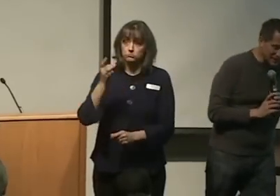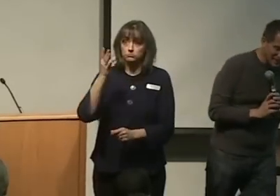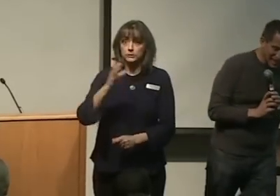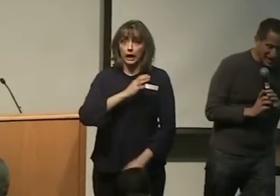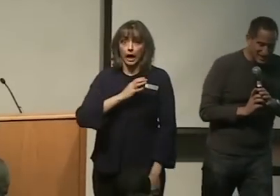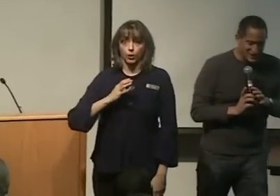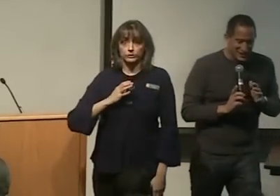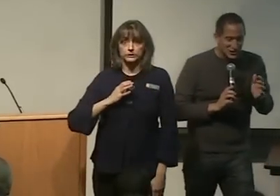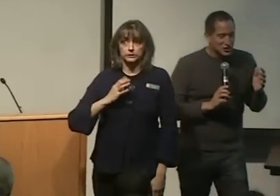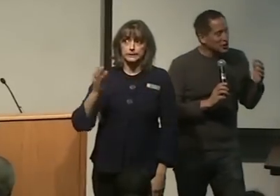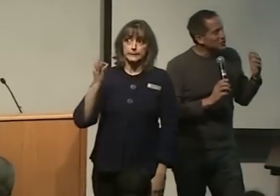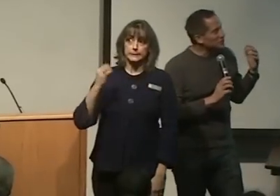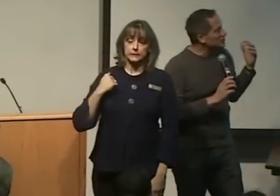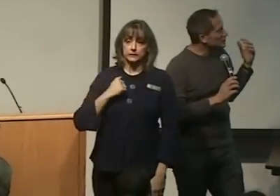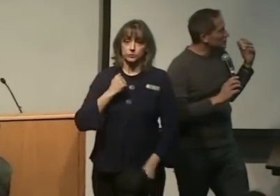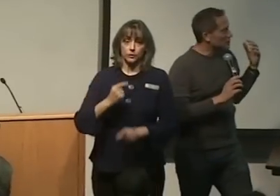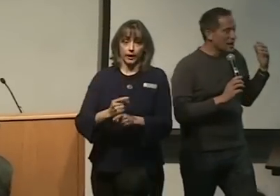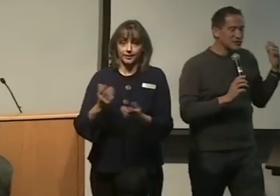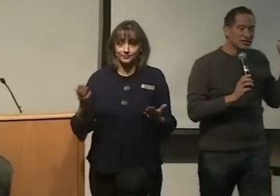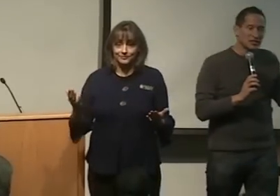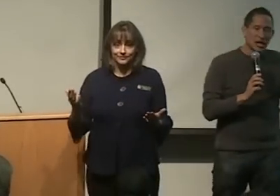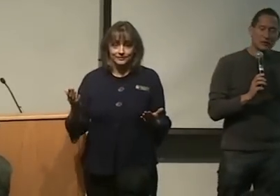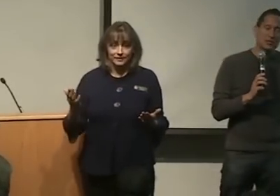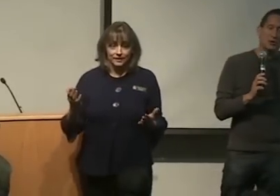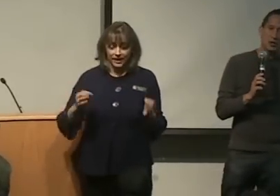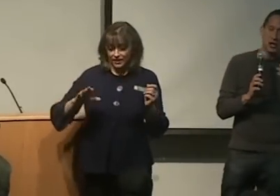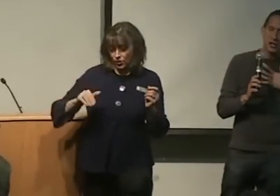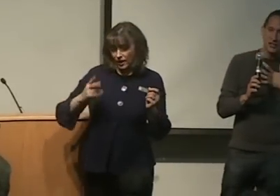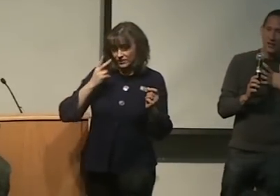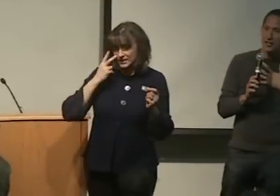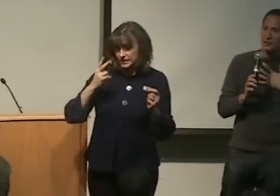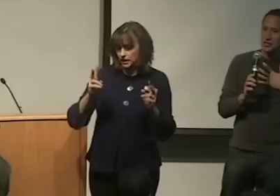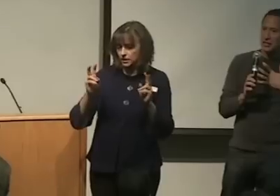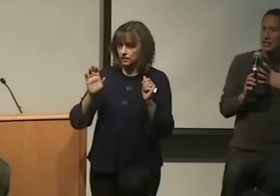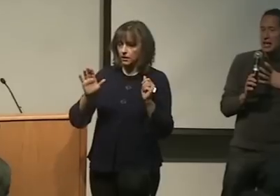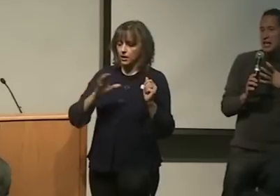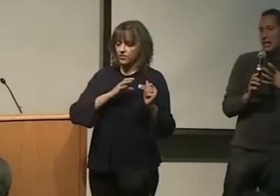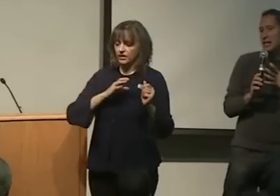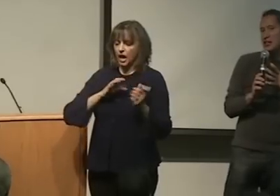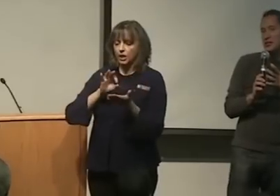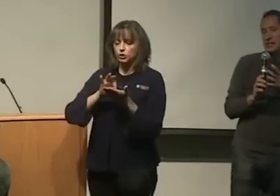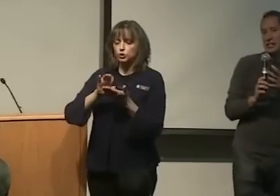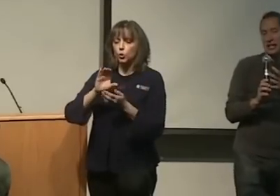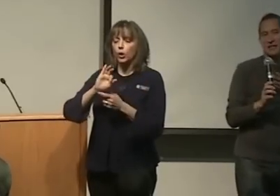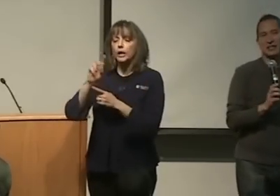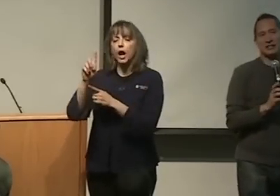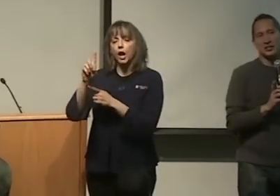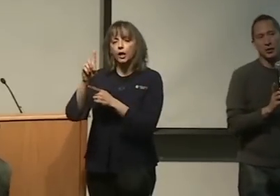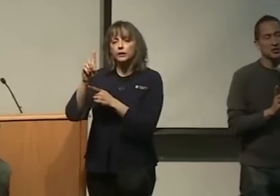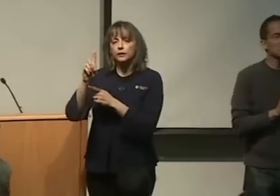And so if you haven't seen the college score card it's very interesting. Again, it's what I do --